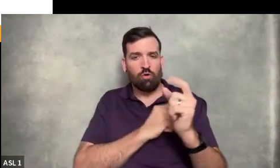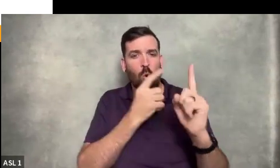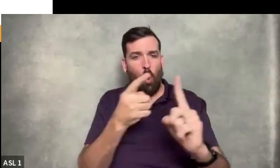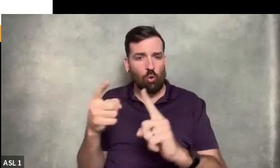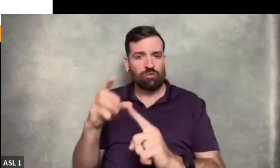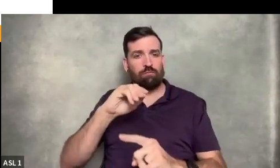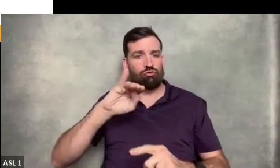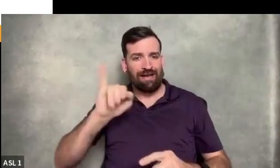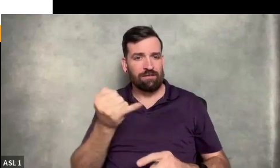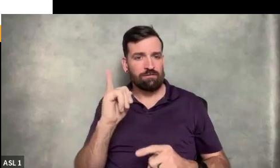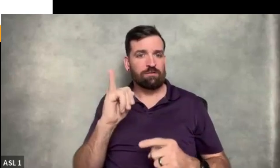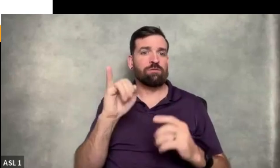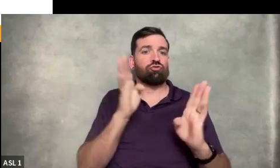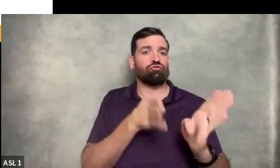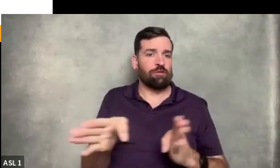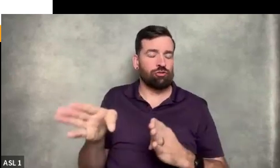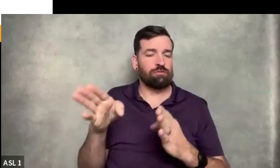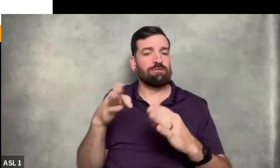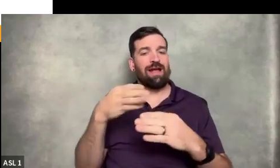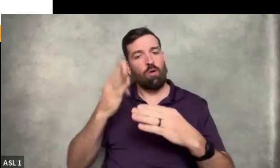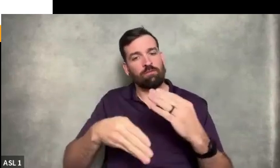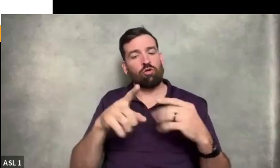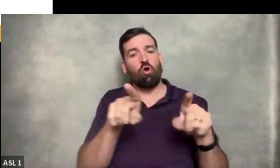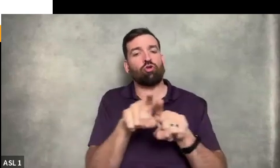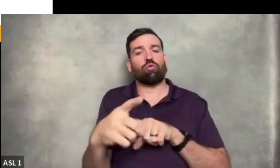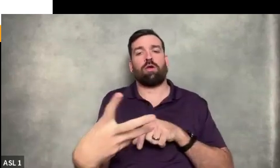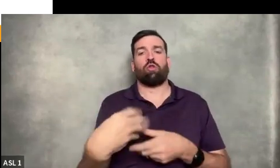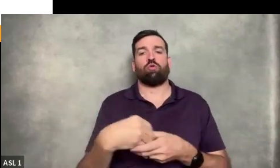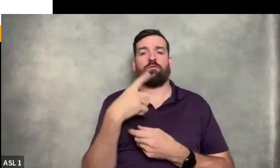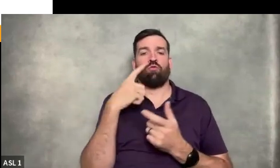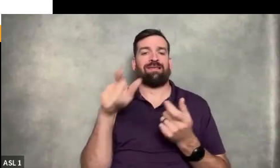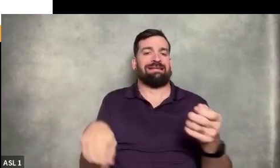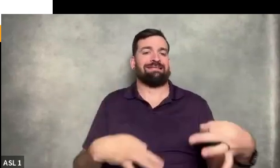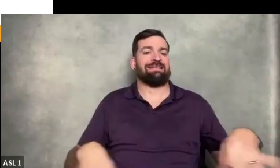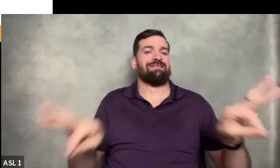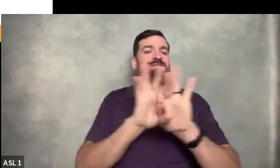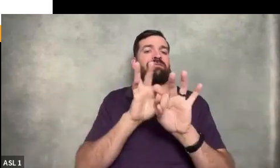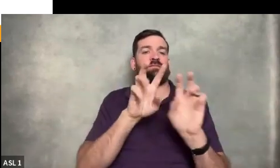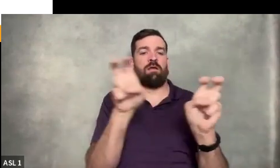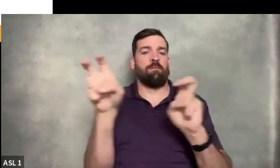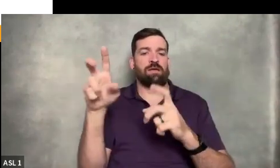and outcomes that are also inclusive in the key topic areas, they do not need to collect